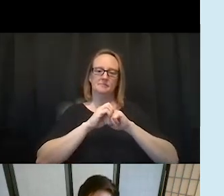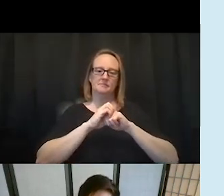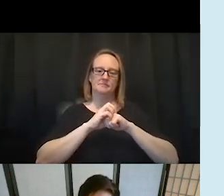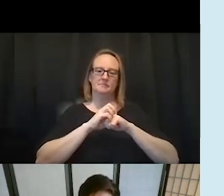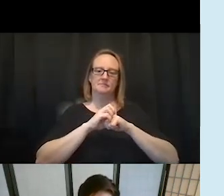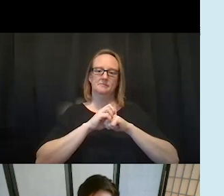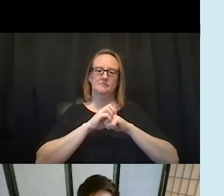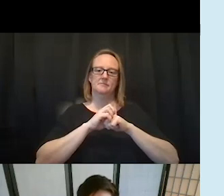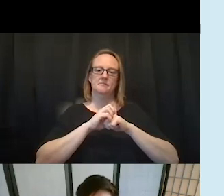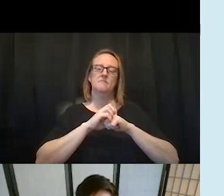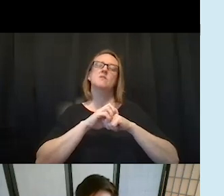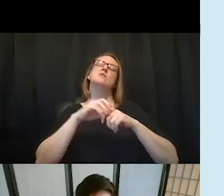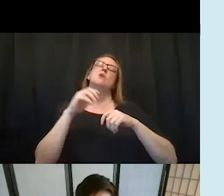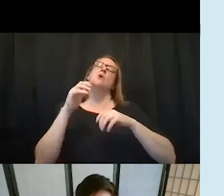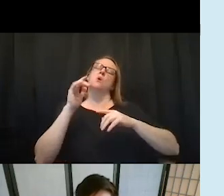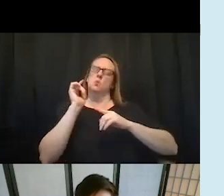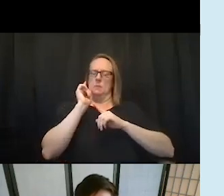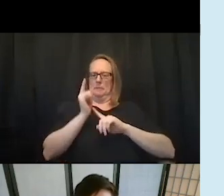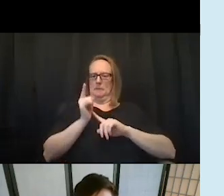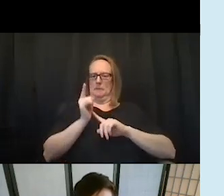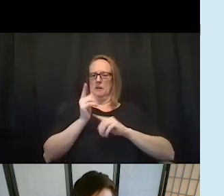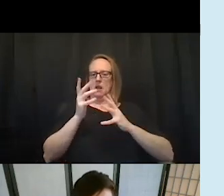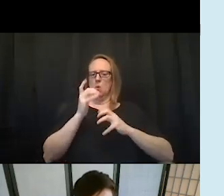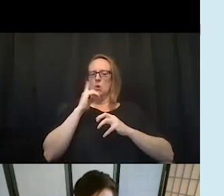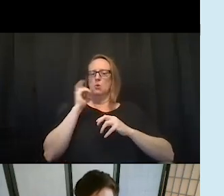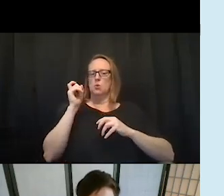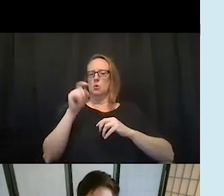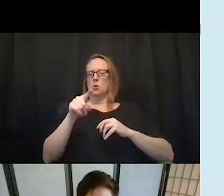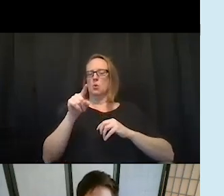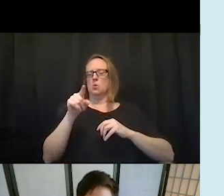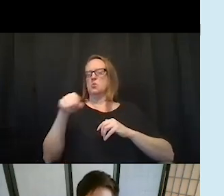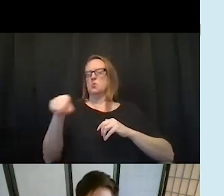So I like to just take a second and notice what you- what you feel, what you feel in